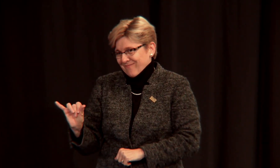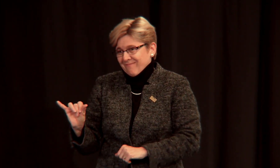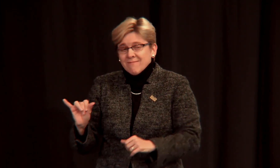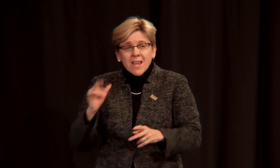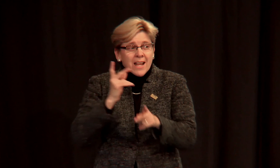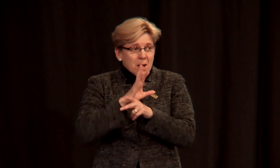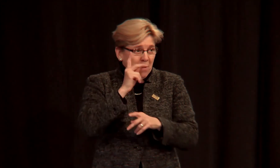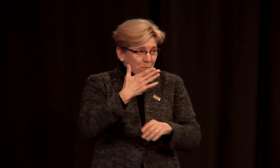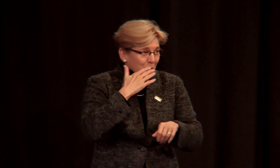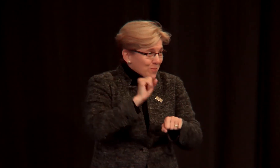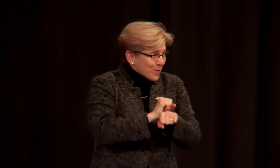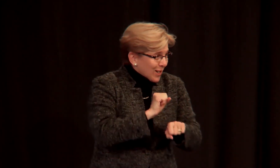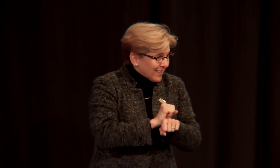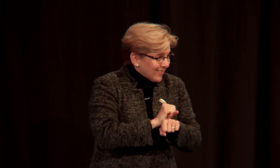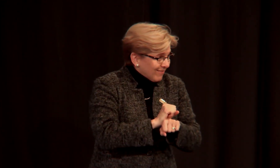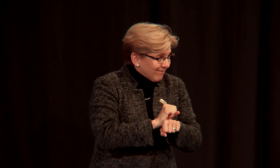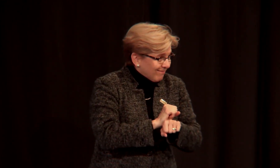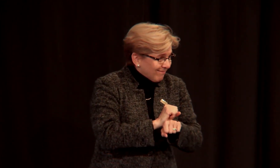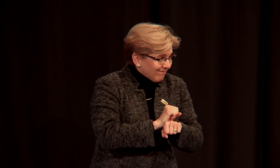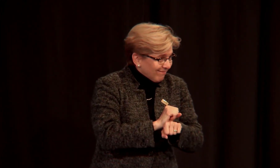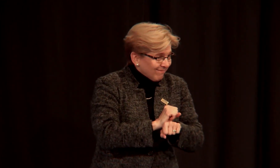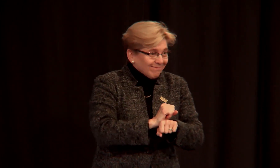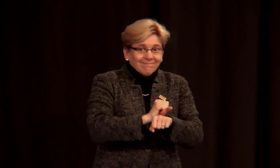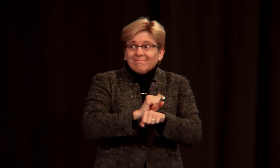And keep up the good work.